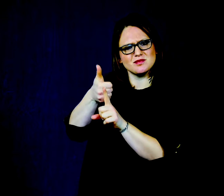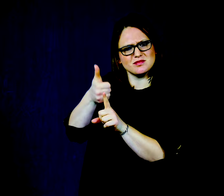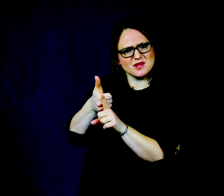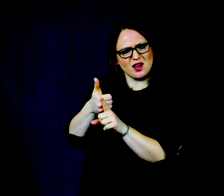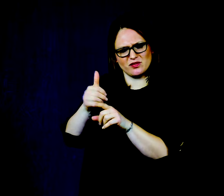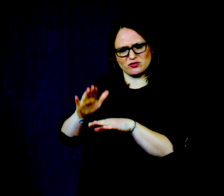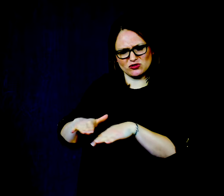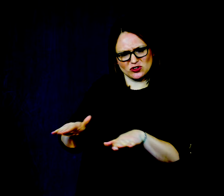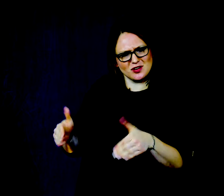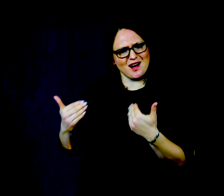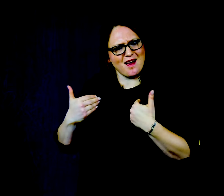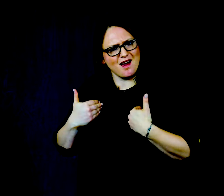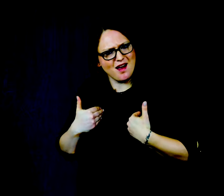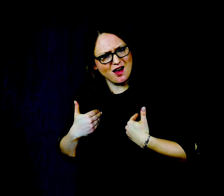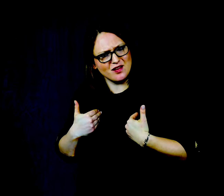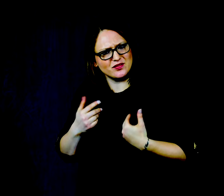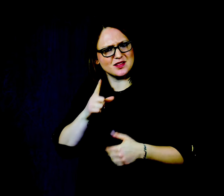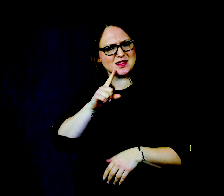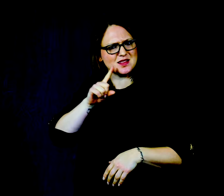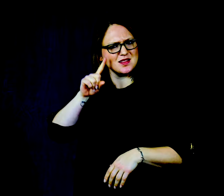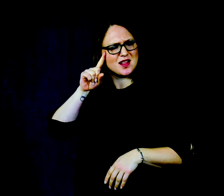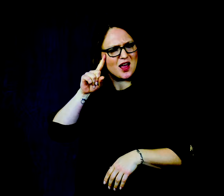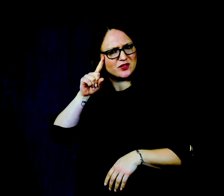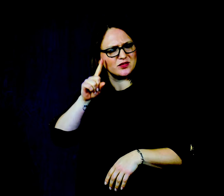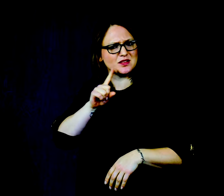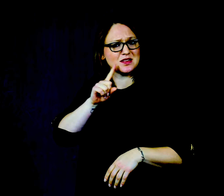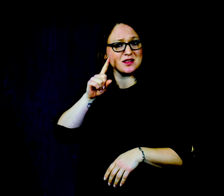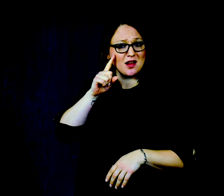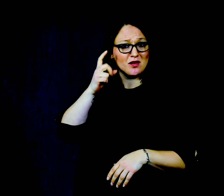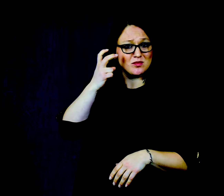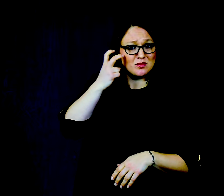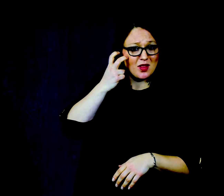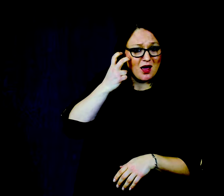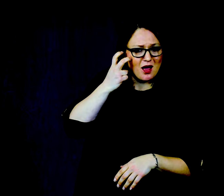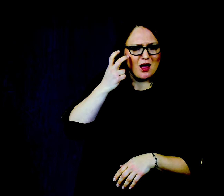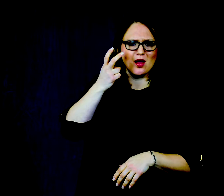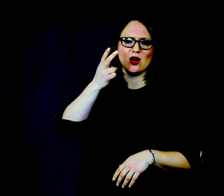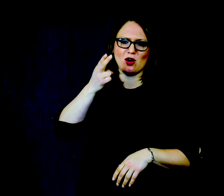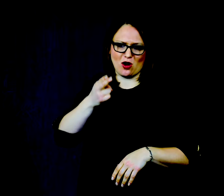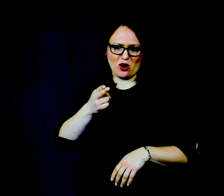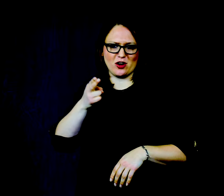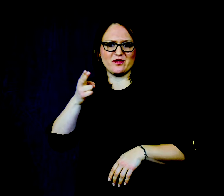experienced parents of children who are Deaf, DeafBlind or